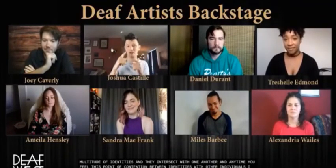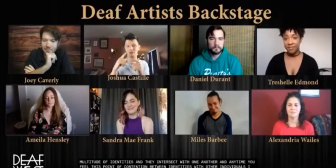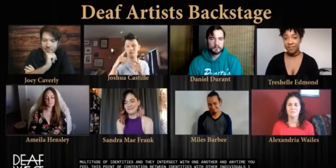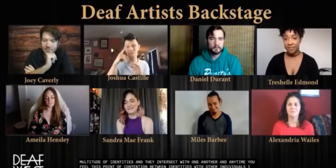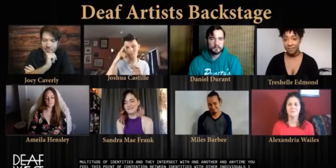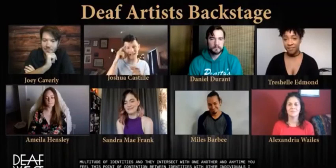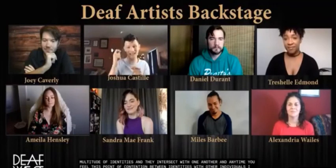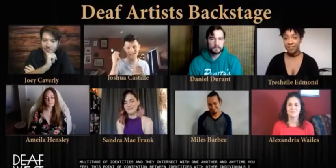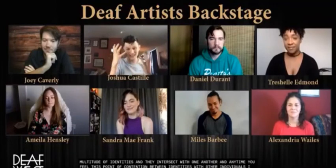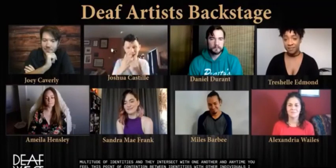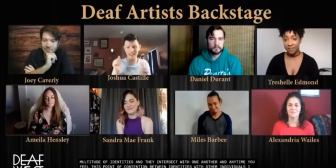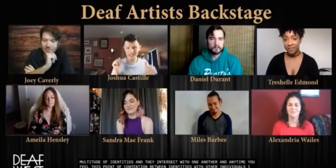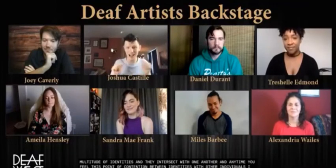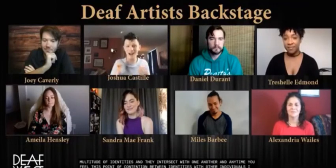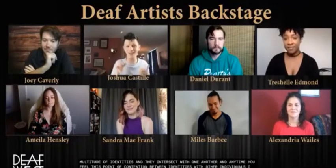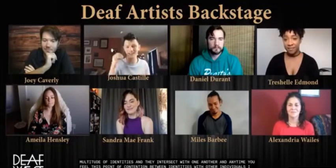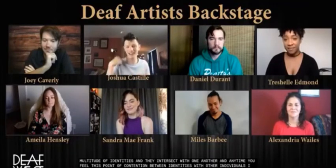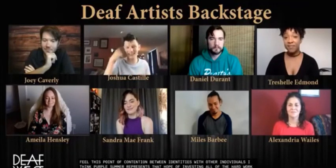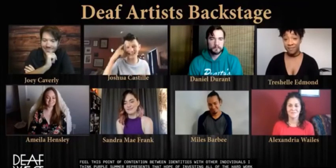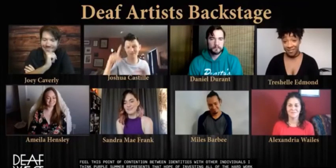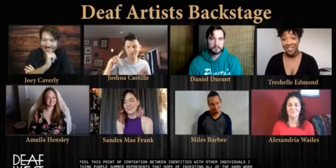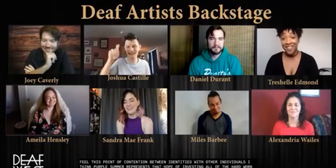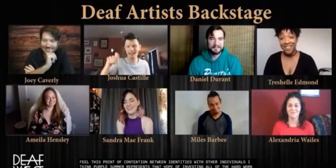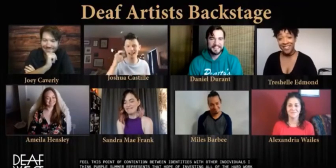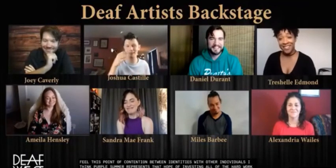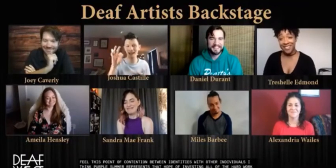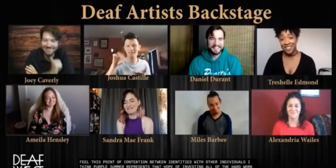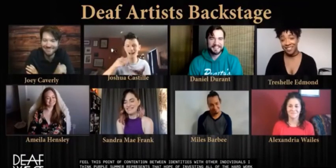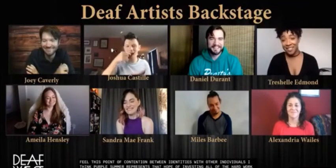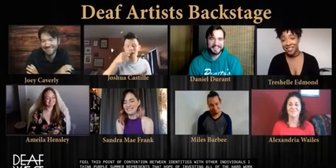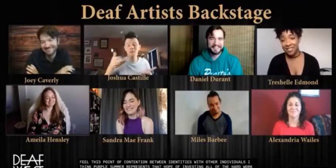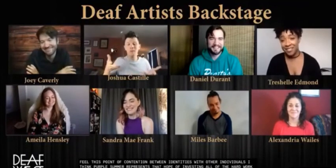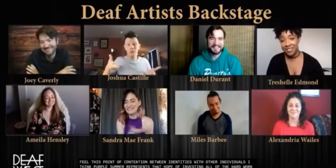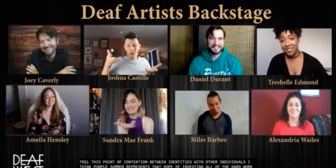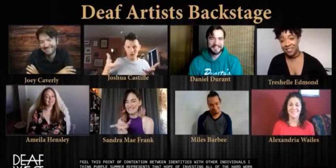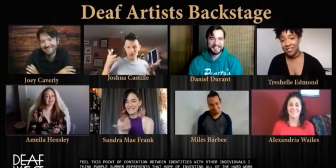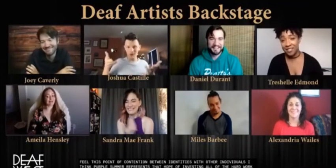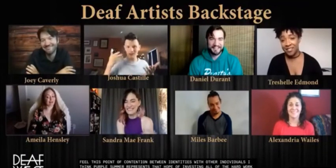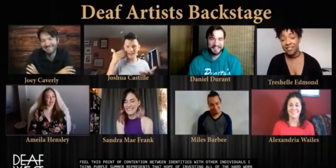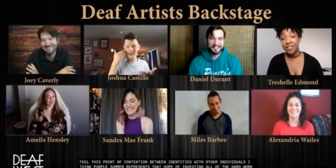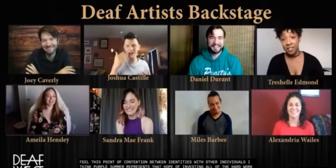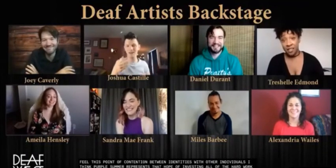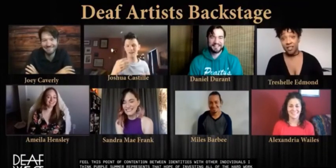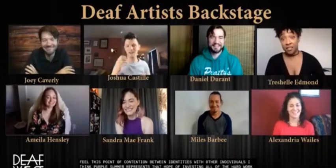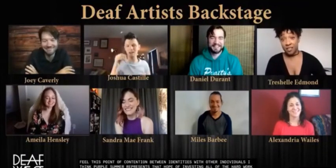And I think that that song that closes out the show is-- It's a pretty dark show.